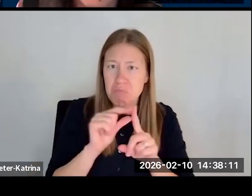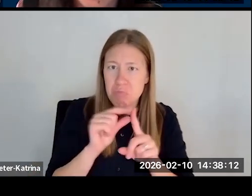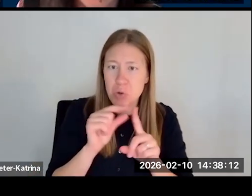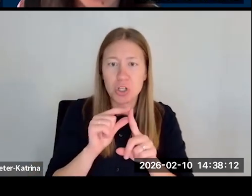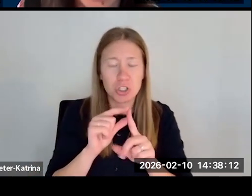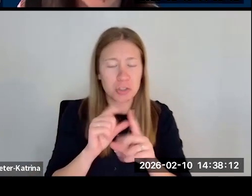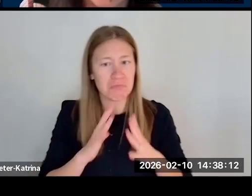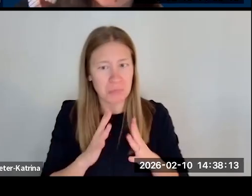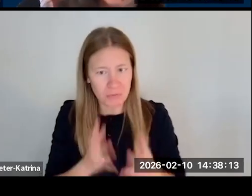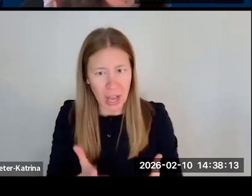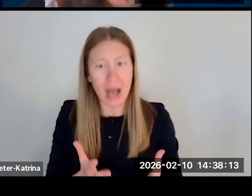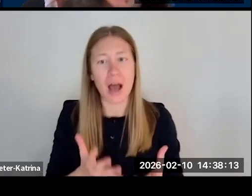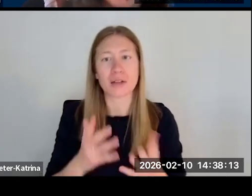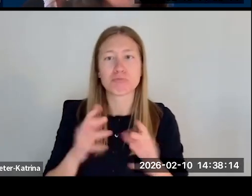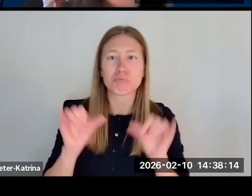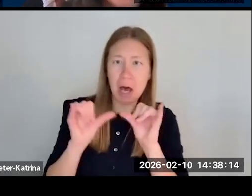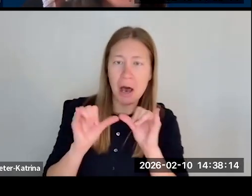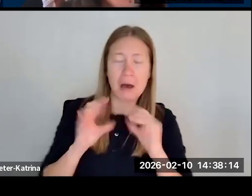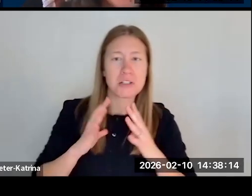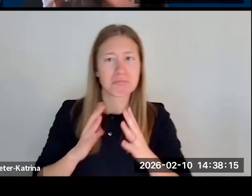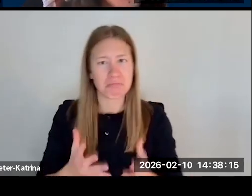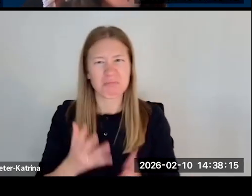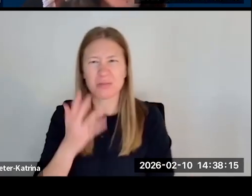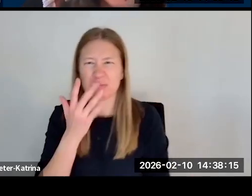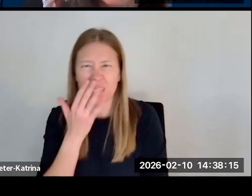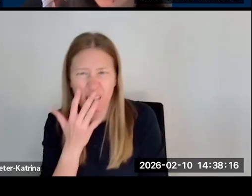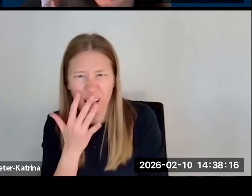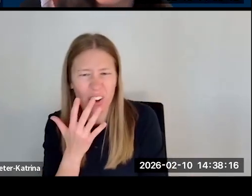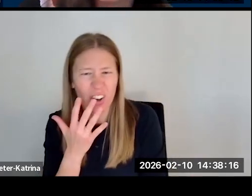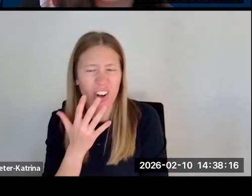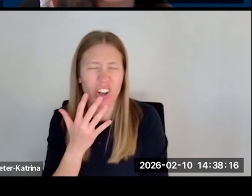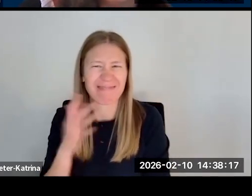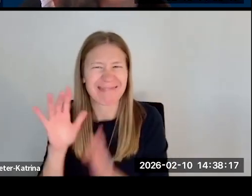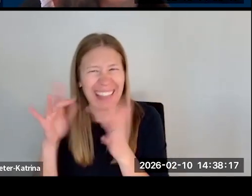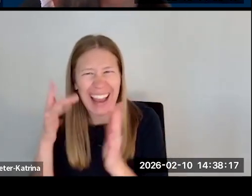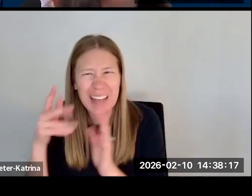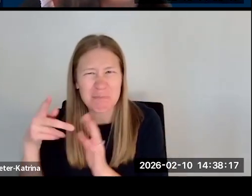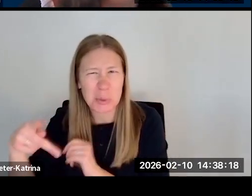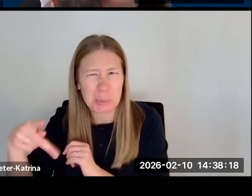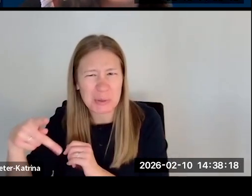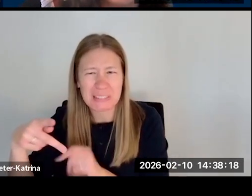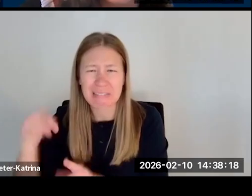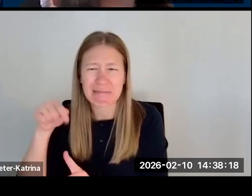but the color, this light purple on a white background is not easy for me to see.